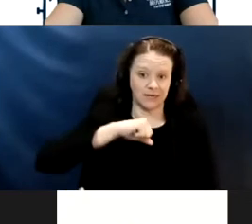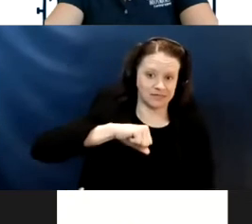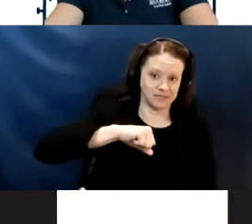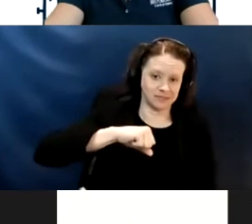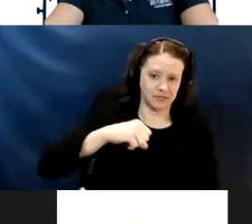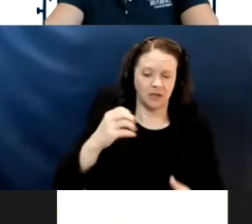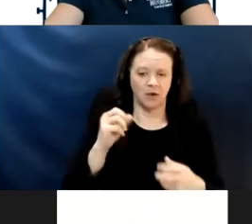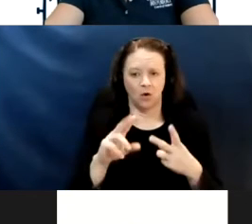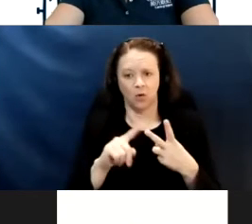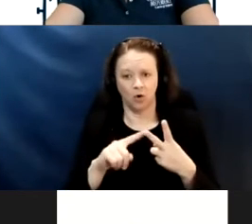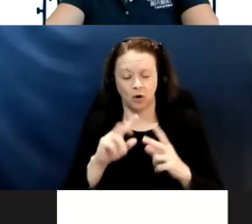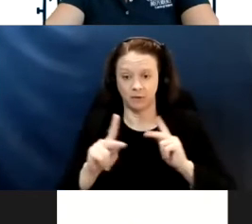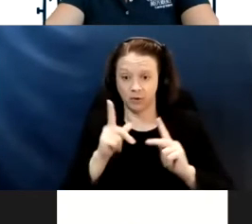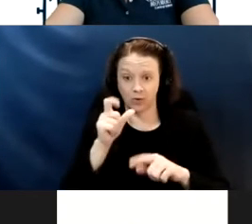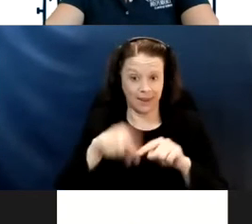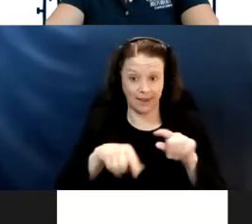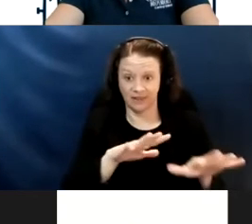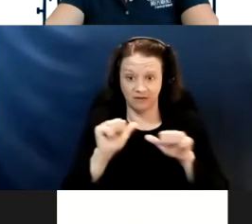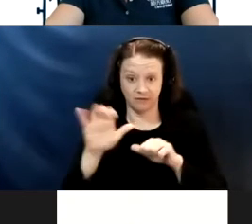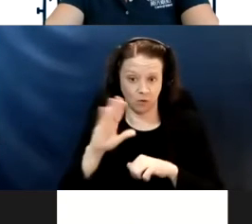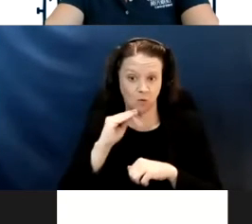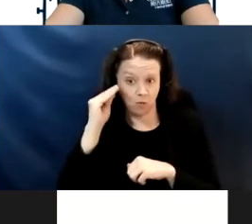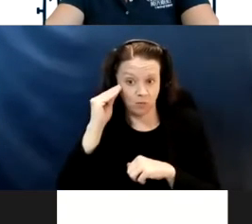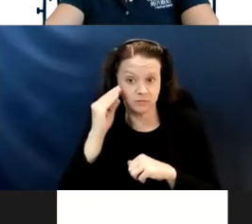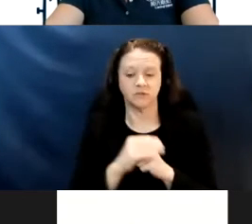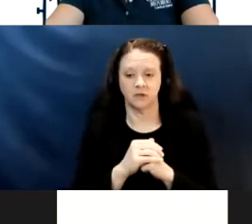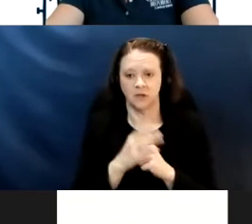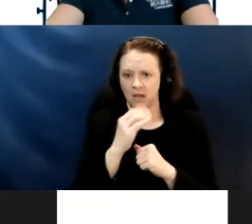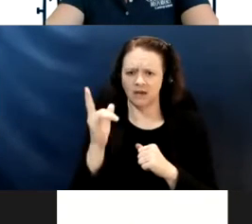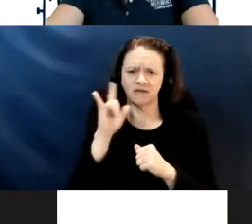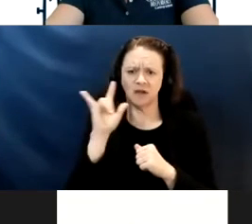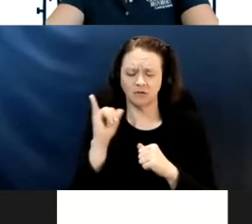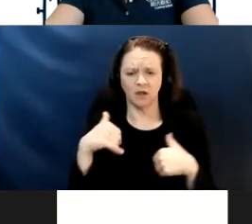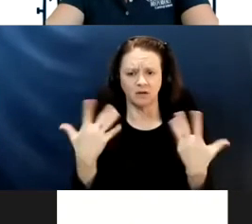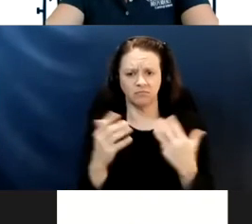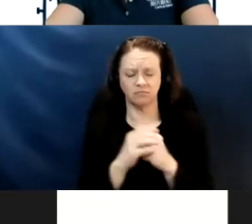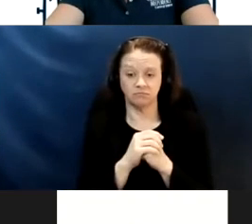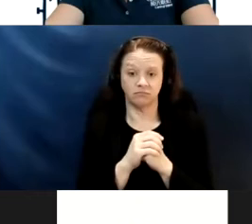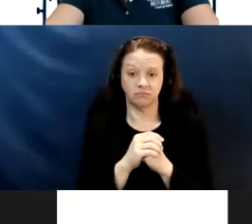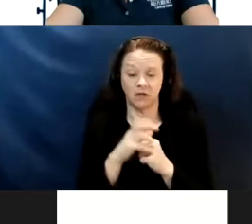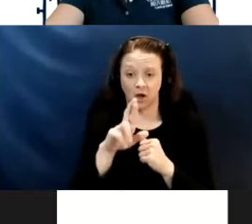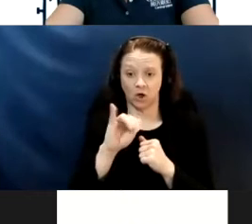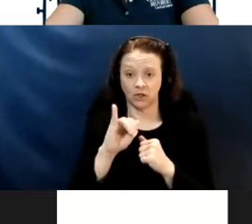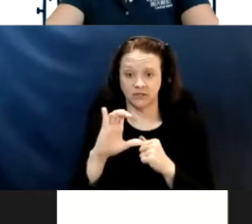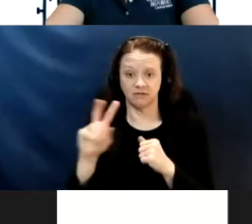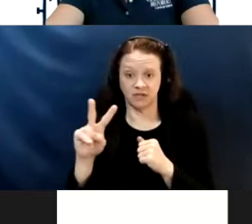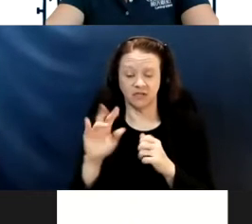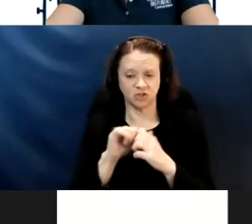or people who can't leave their homes. And it sounds like the RICV is addressing those folks